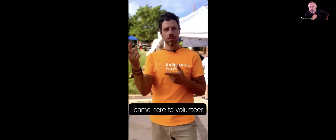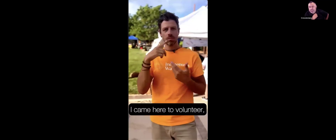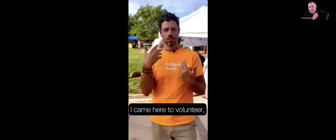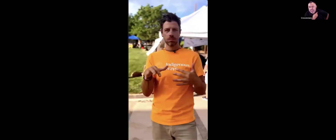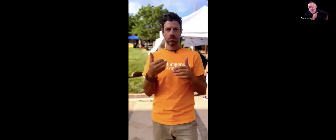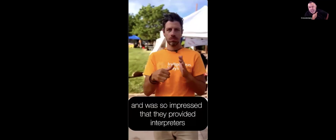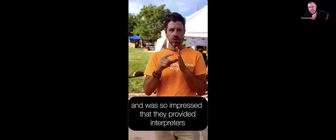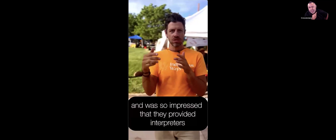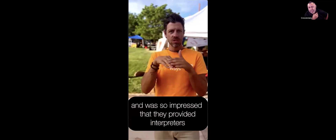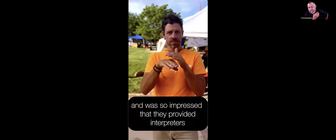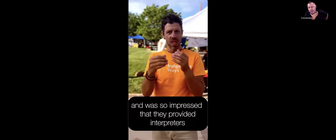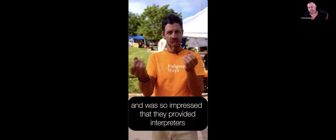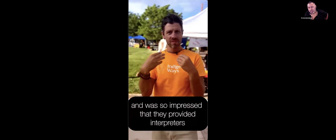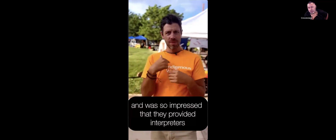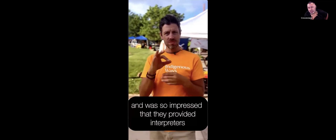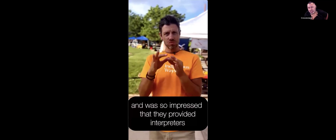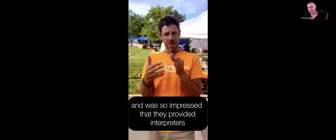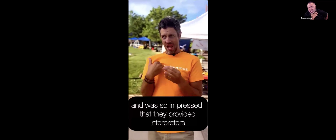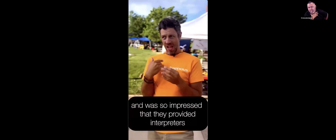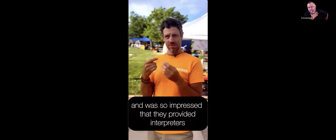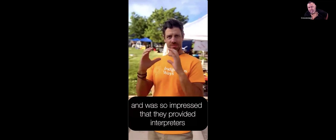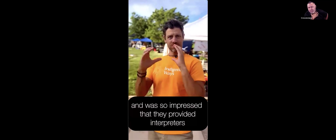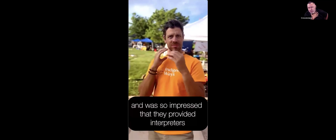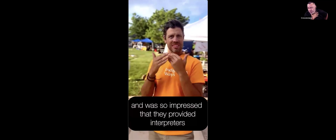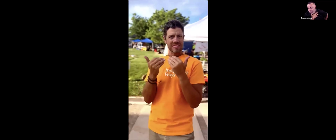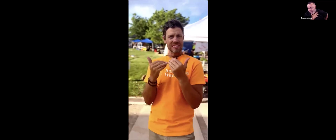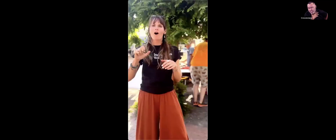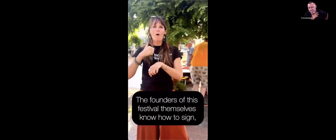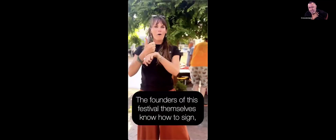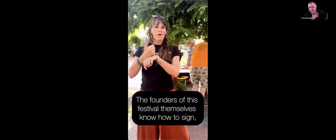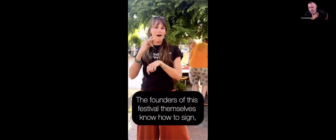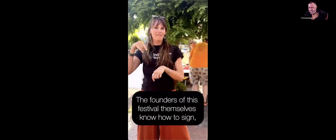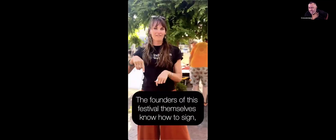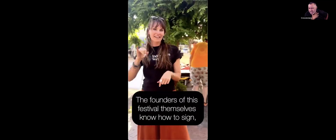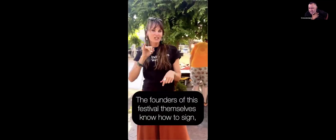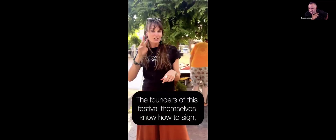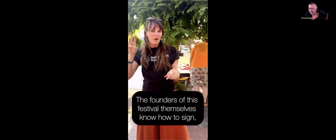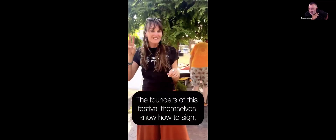Person says I volunteered and came here to help. And what was amazing is that there was access.